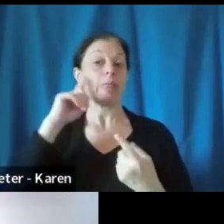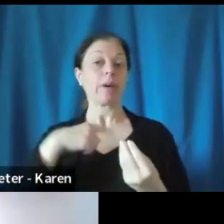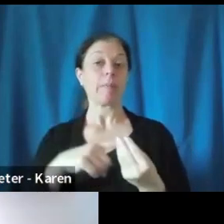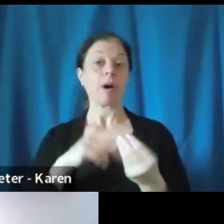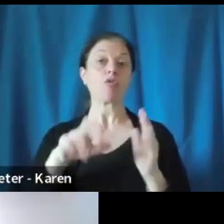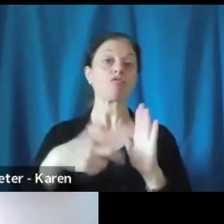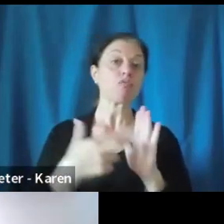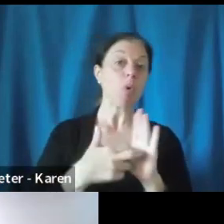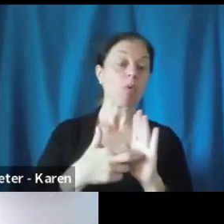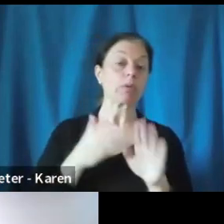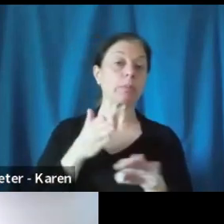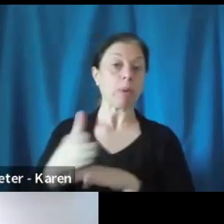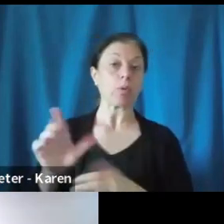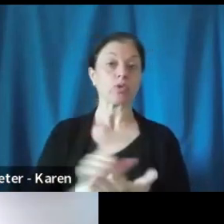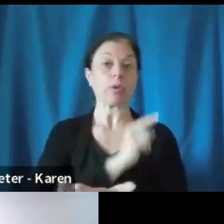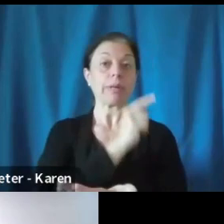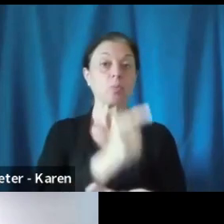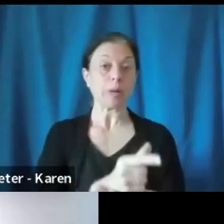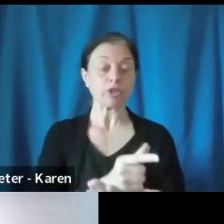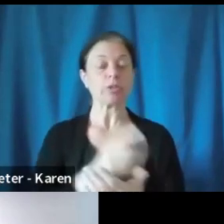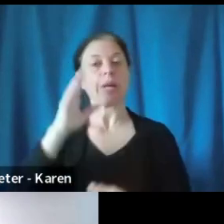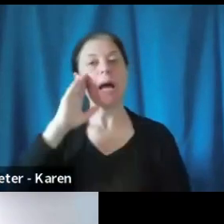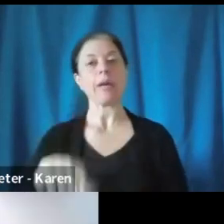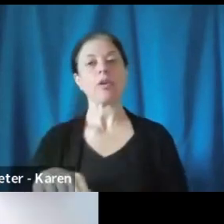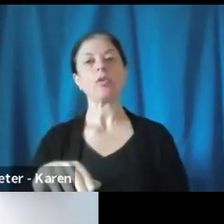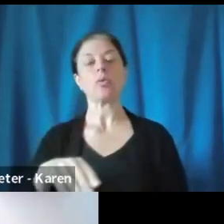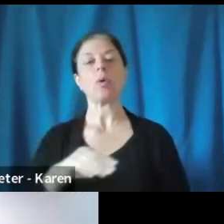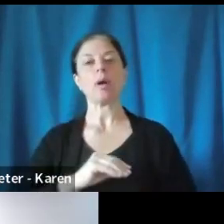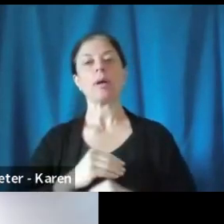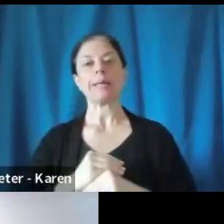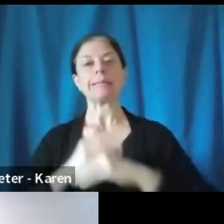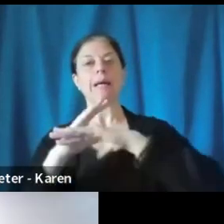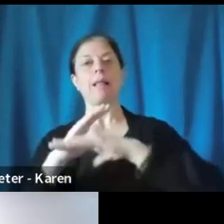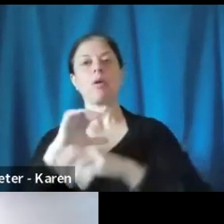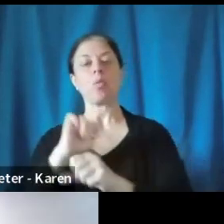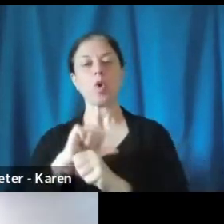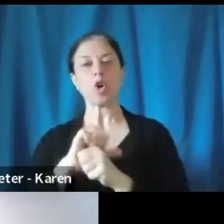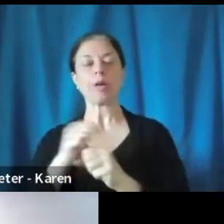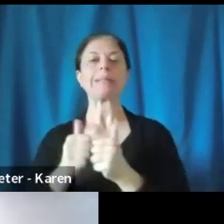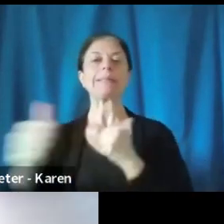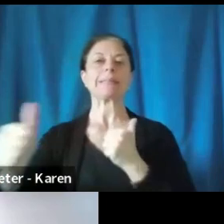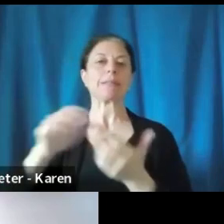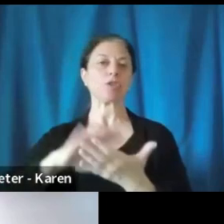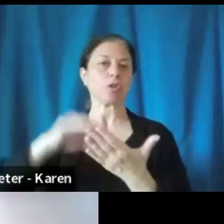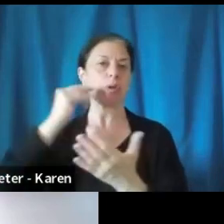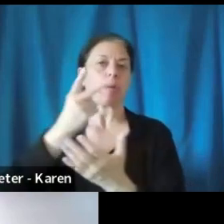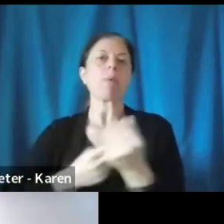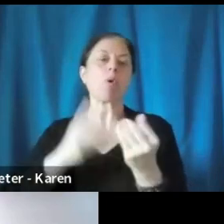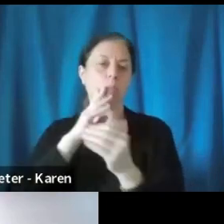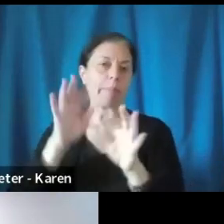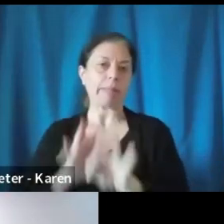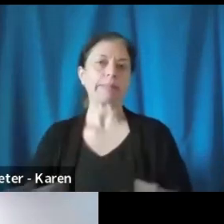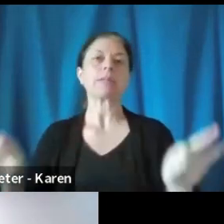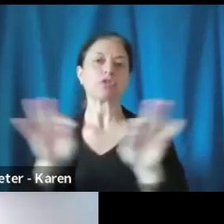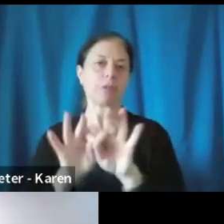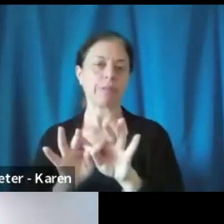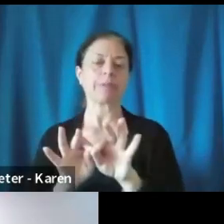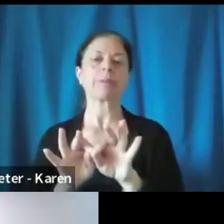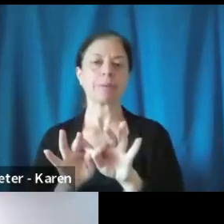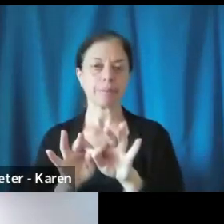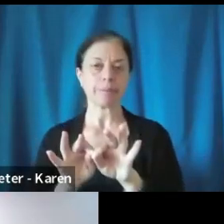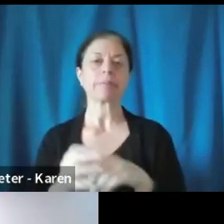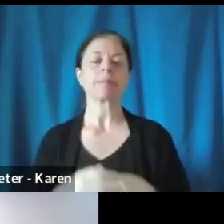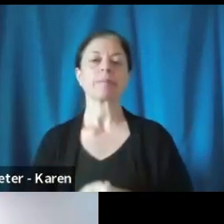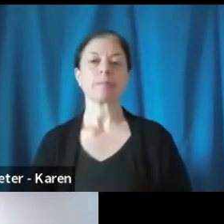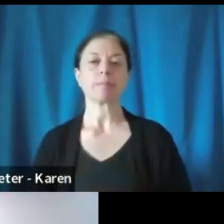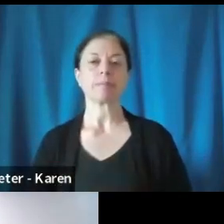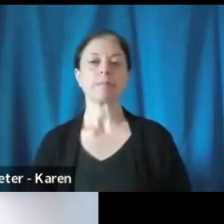So when I considered what kind of roles